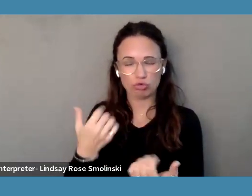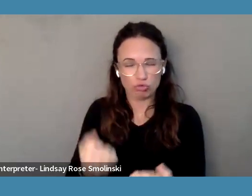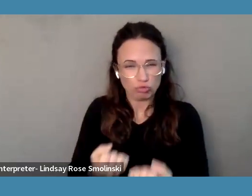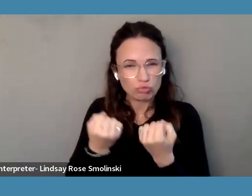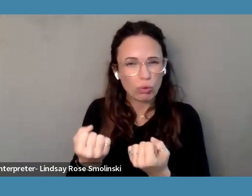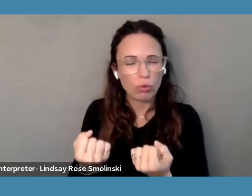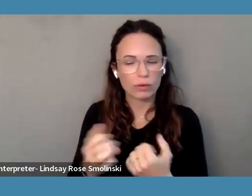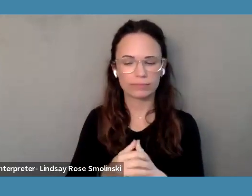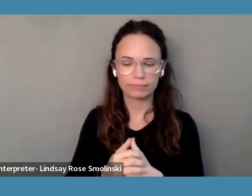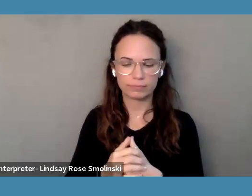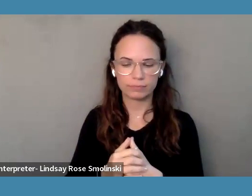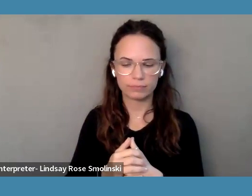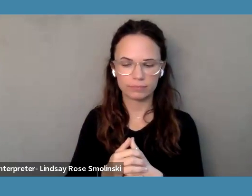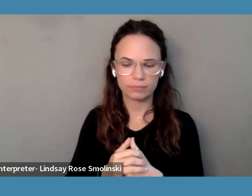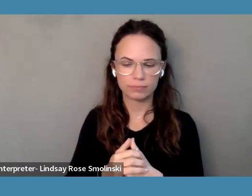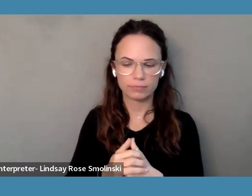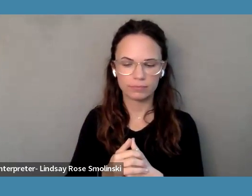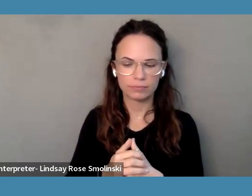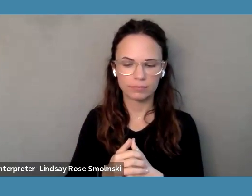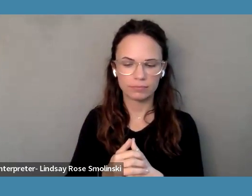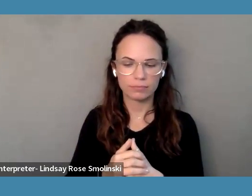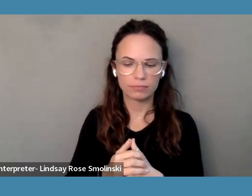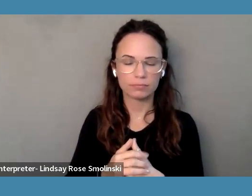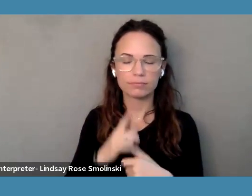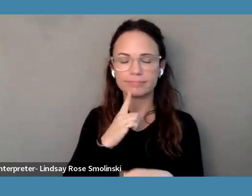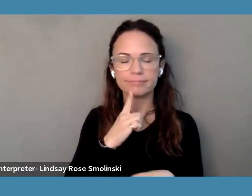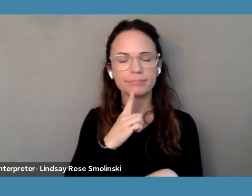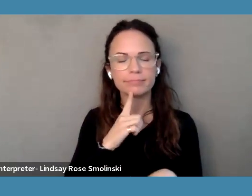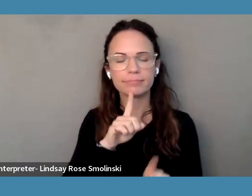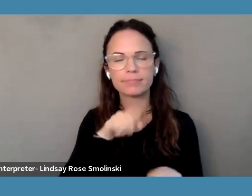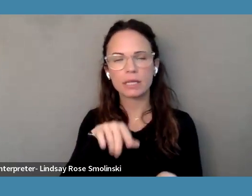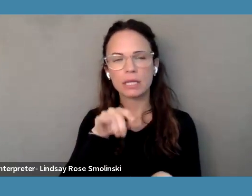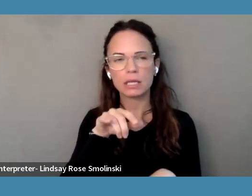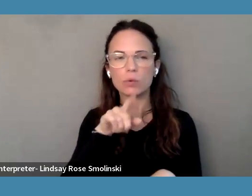So if it's really fact specific,